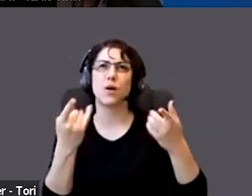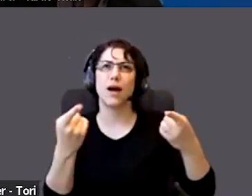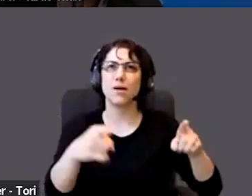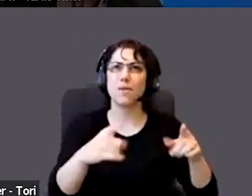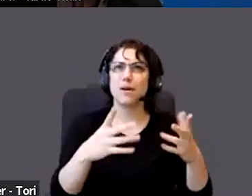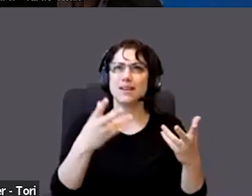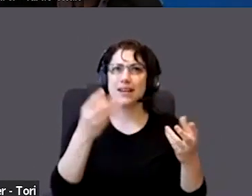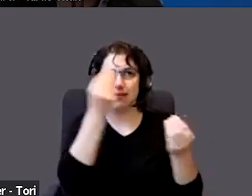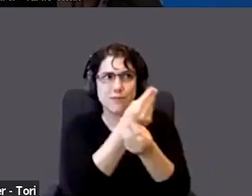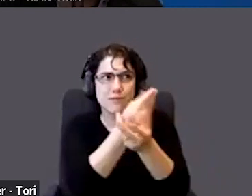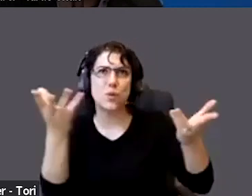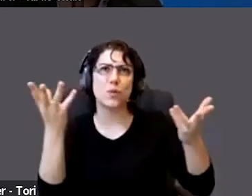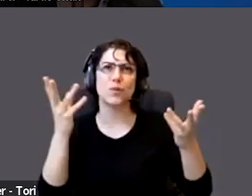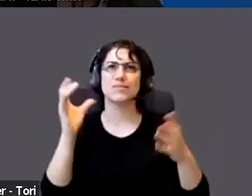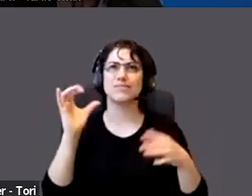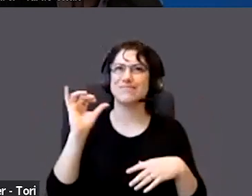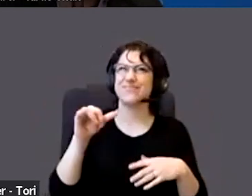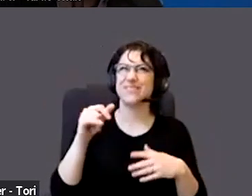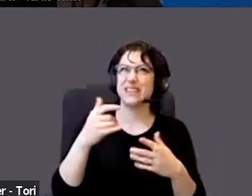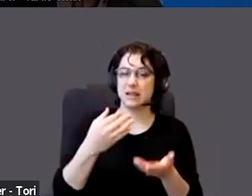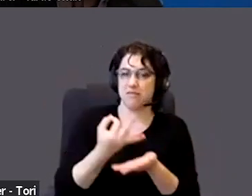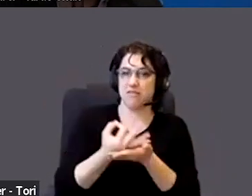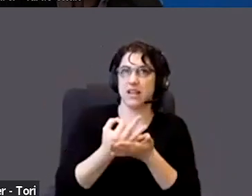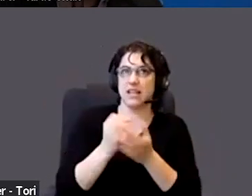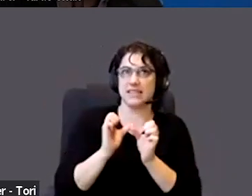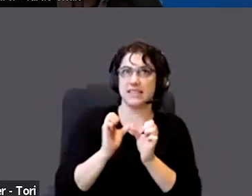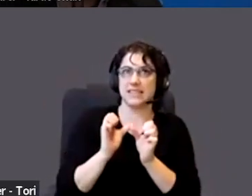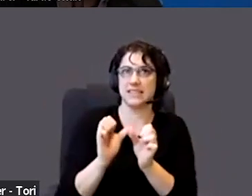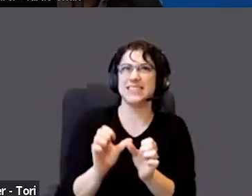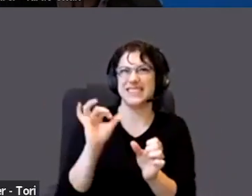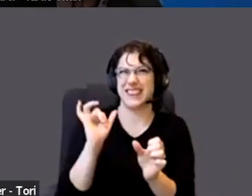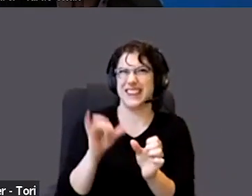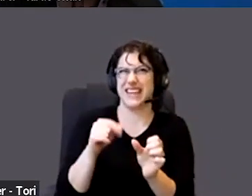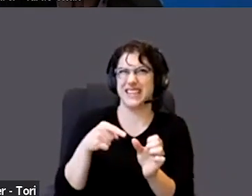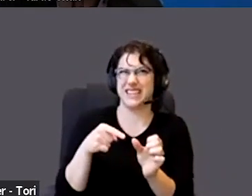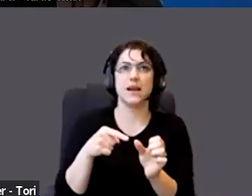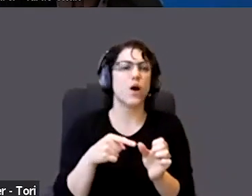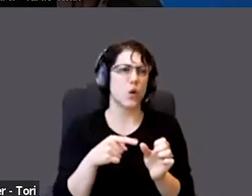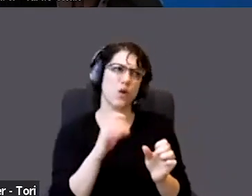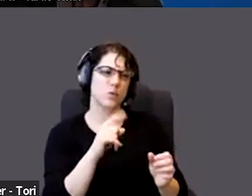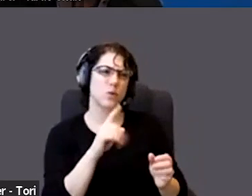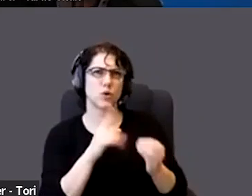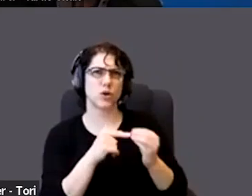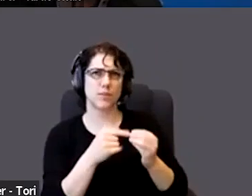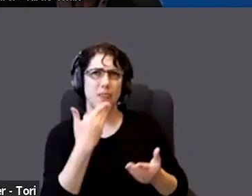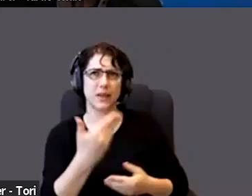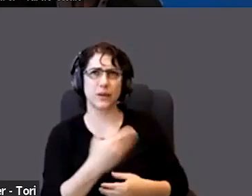the sustainability of that funding is going to be essential. Yes, that durability was what I was referring to; thank you. Okay, thanks, Ada.